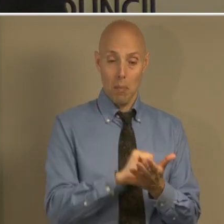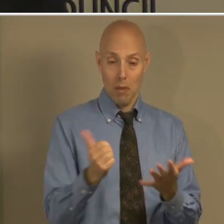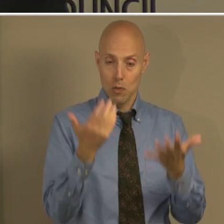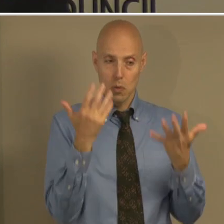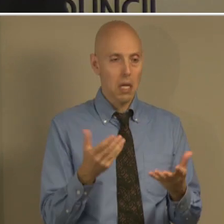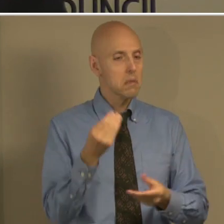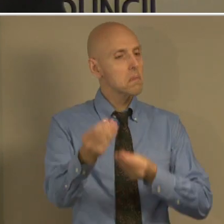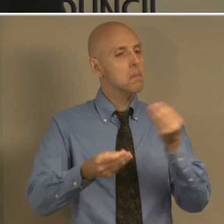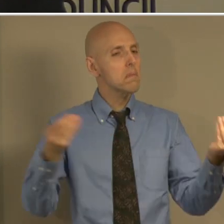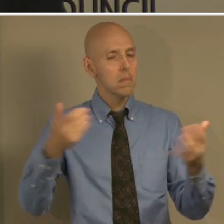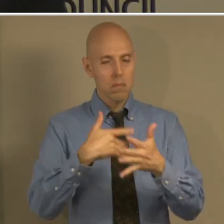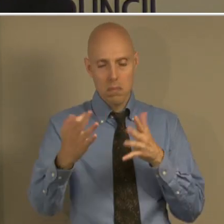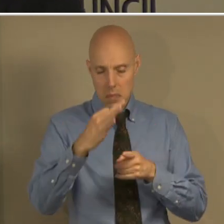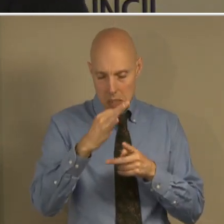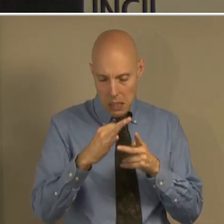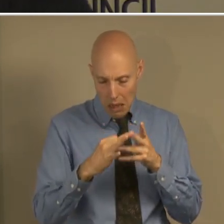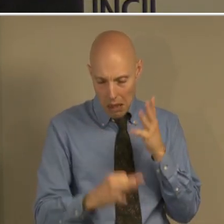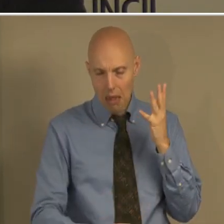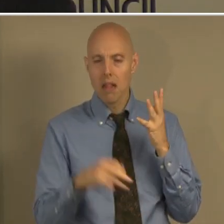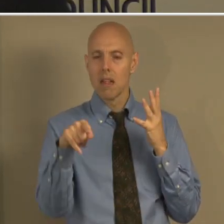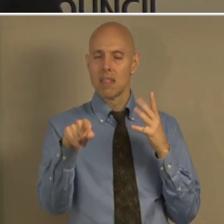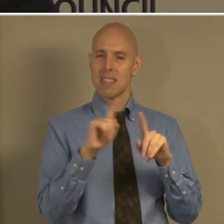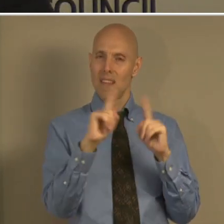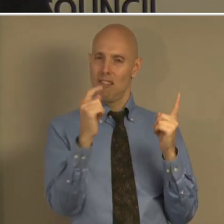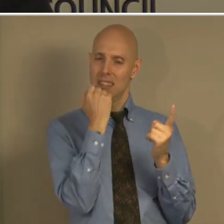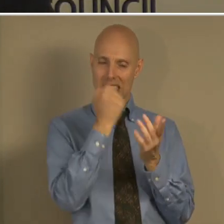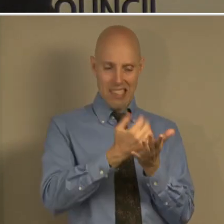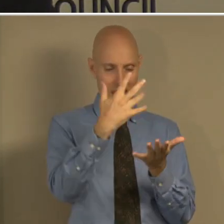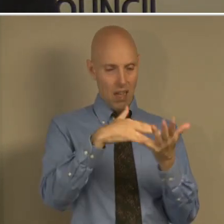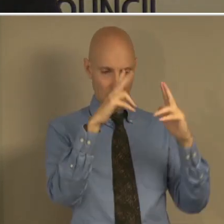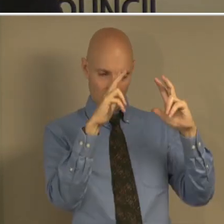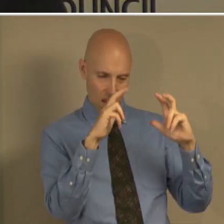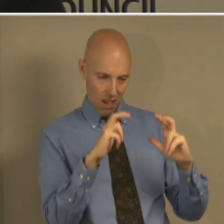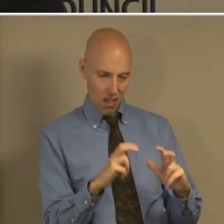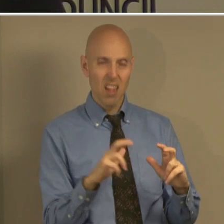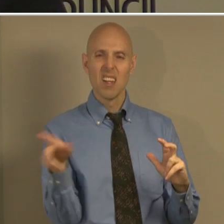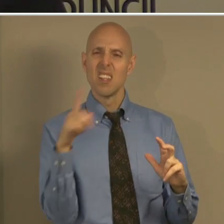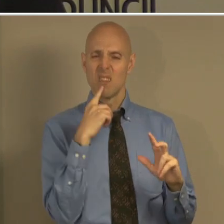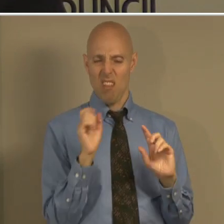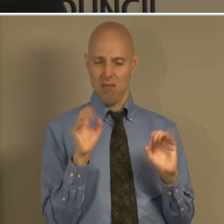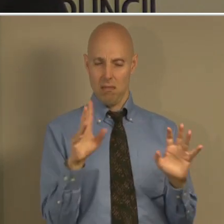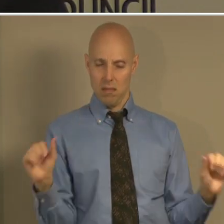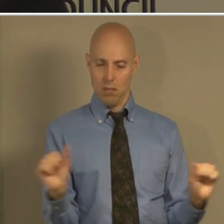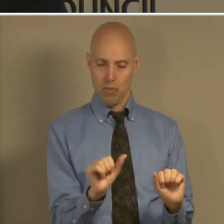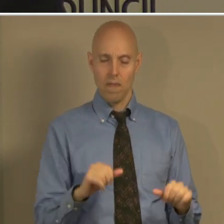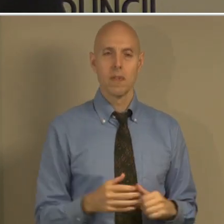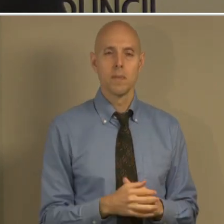giving the detail of the proposed investment and different statistical breakdowns. But I want to take you through a brief overview now.